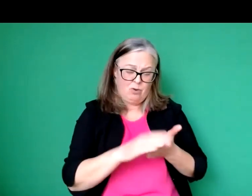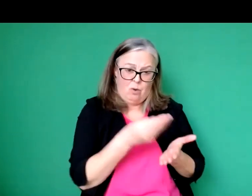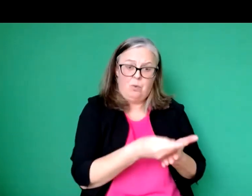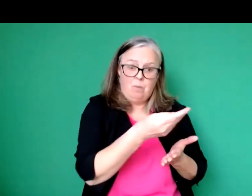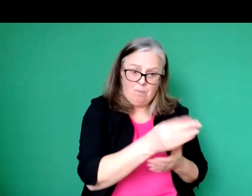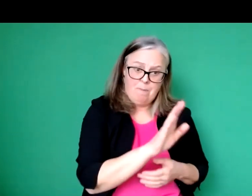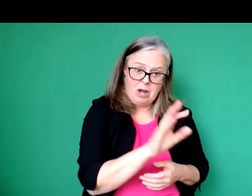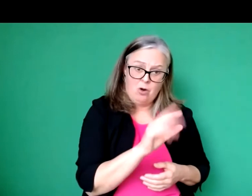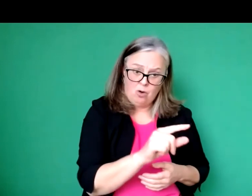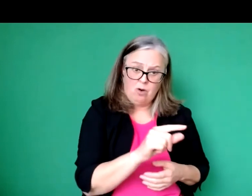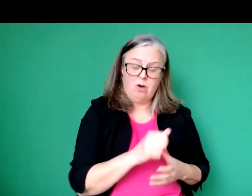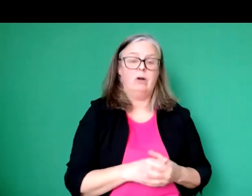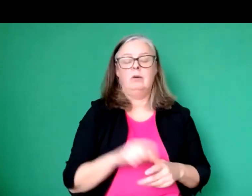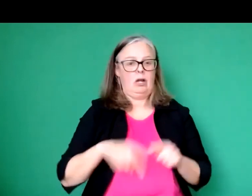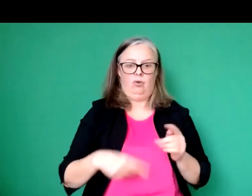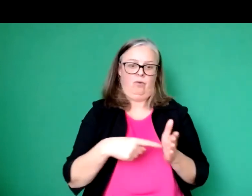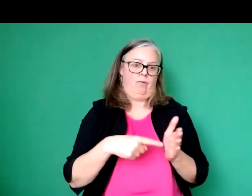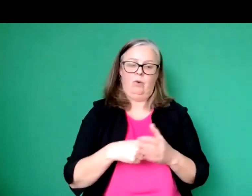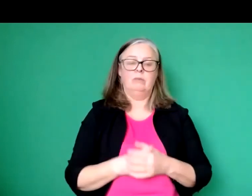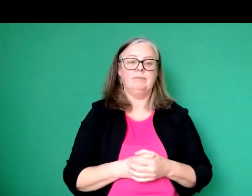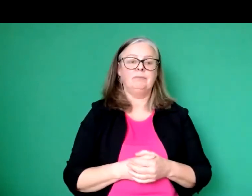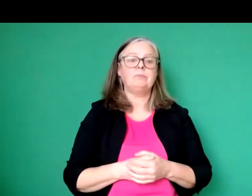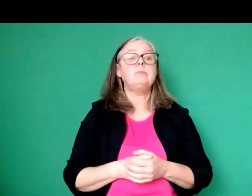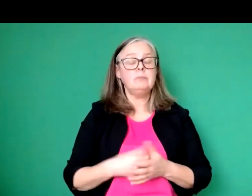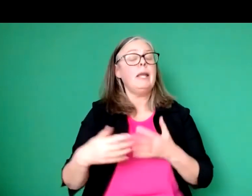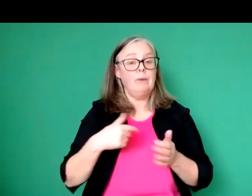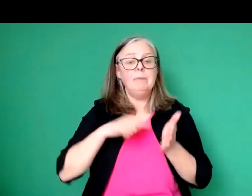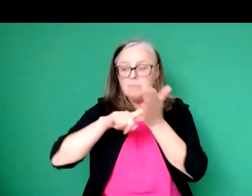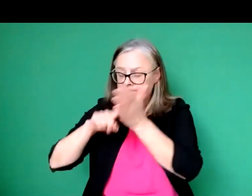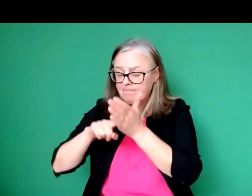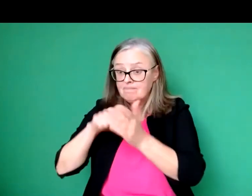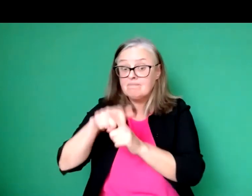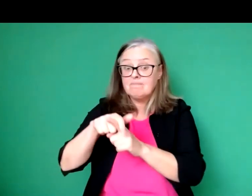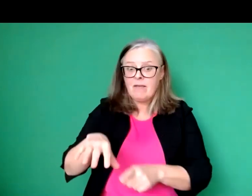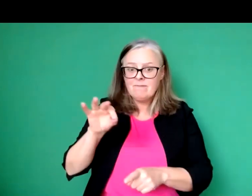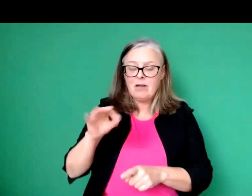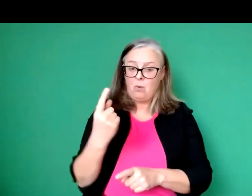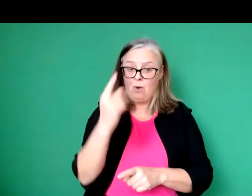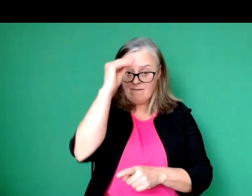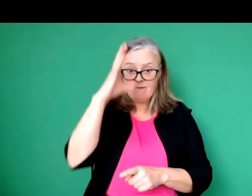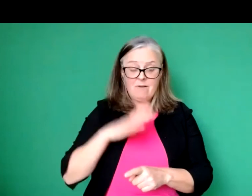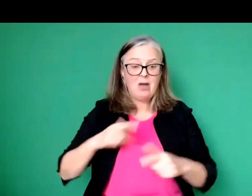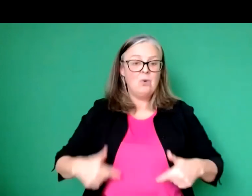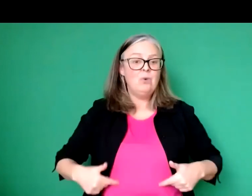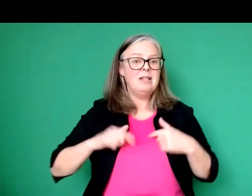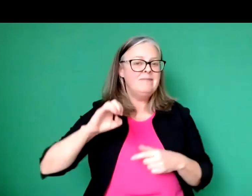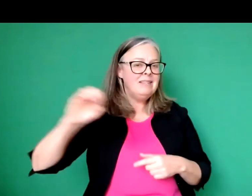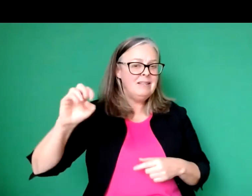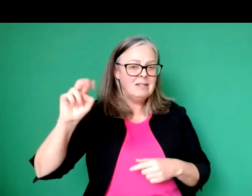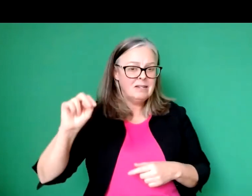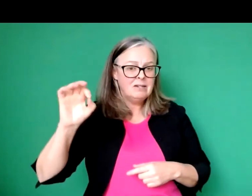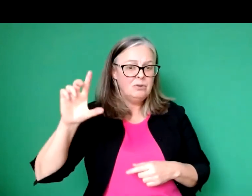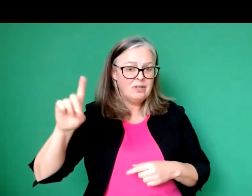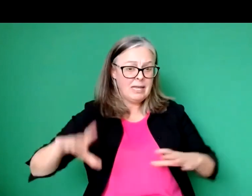and while i was doing my research i found a fellow in newfoundland who is a master guide